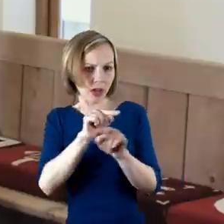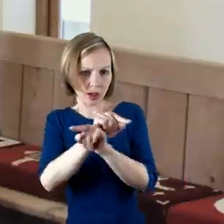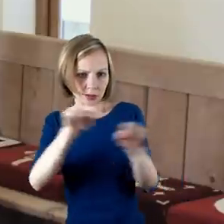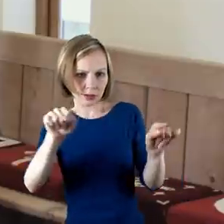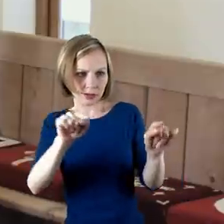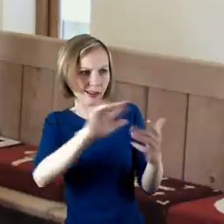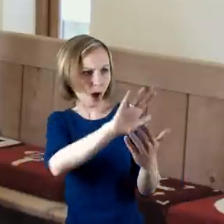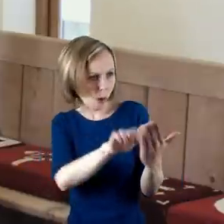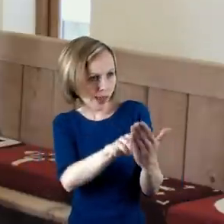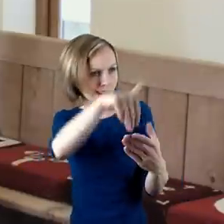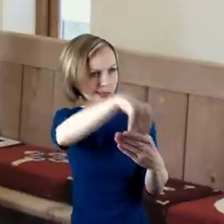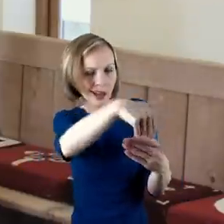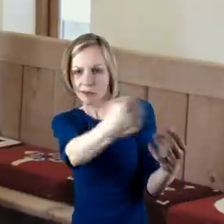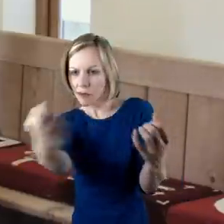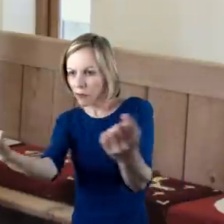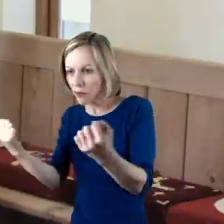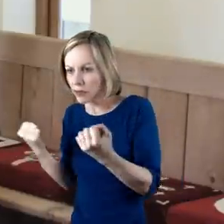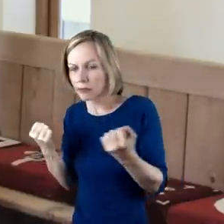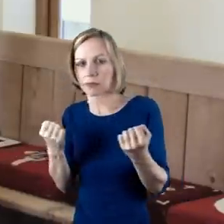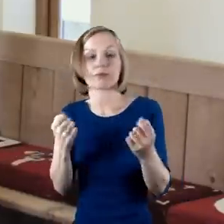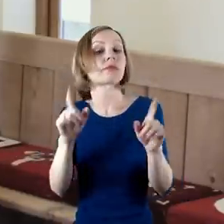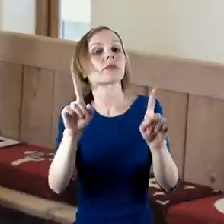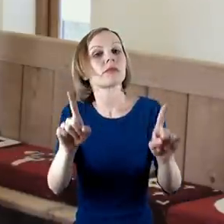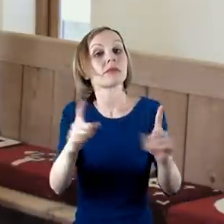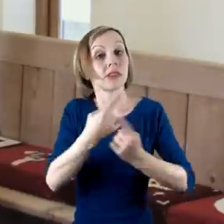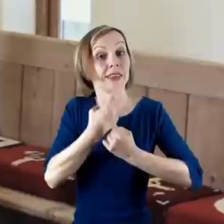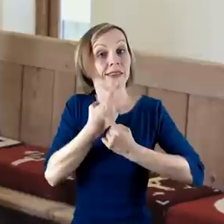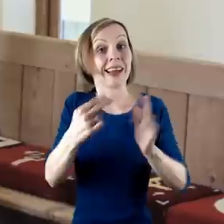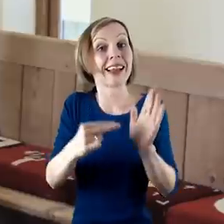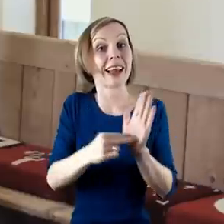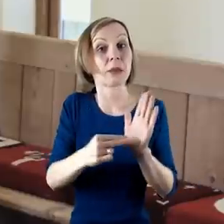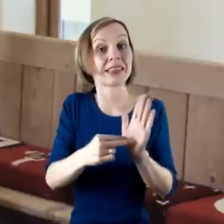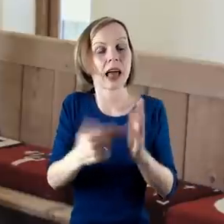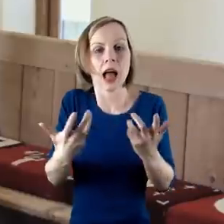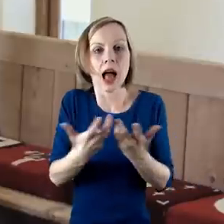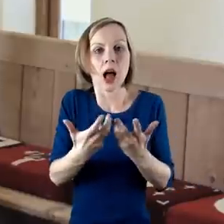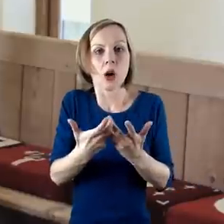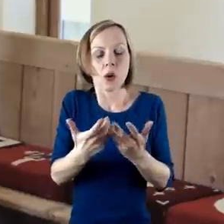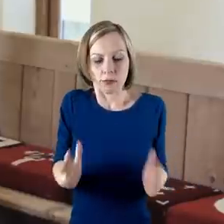It's usually said with a connecting of the hands together and a slight bow.